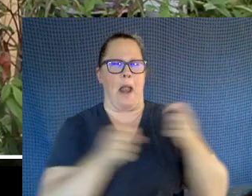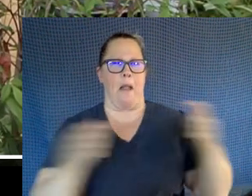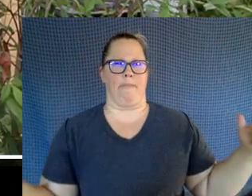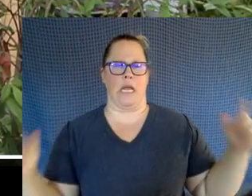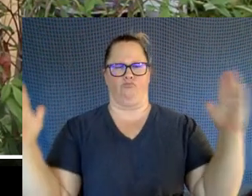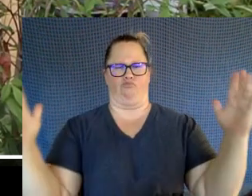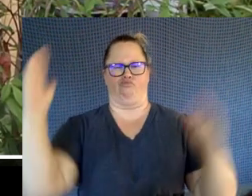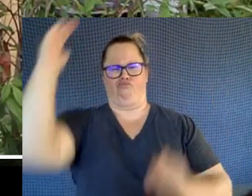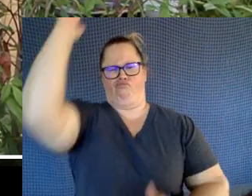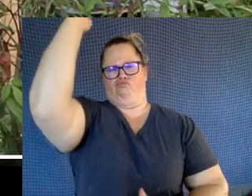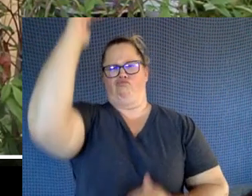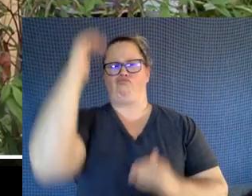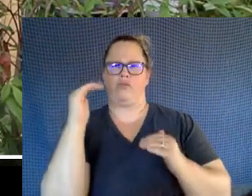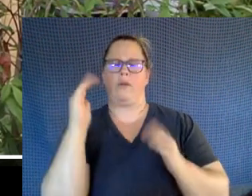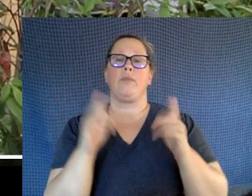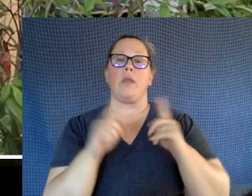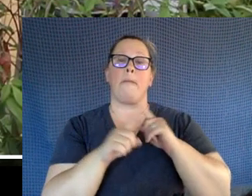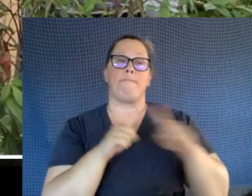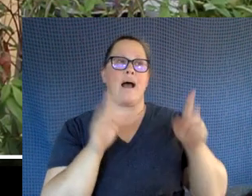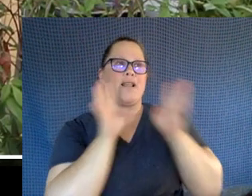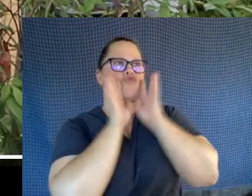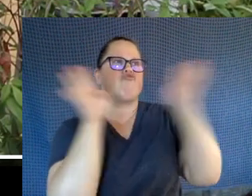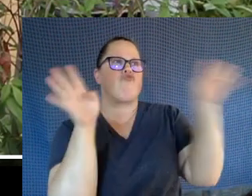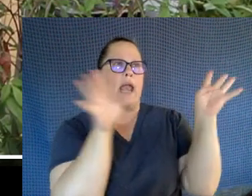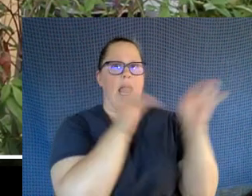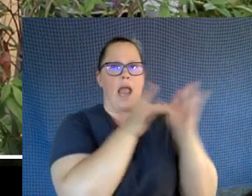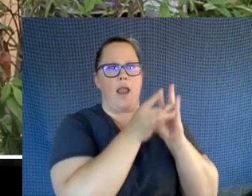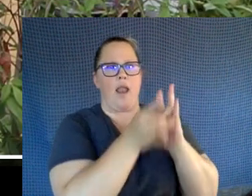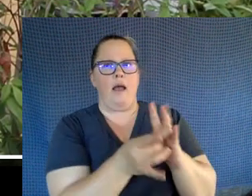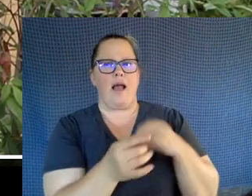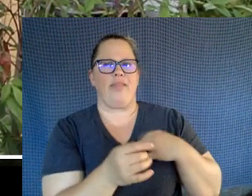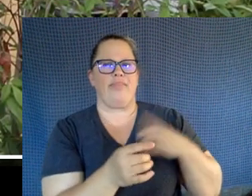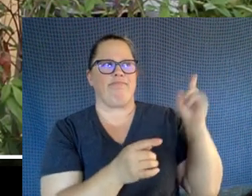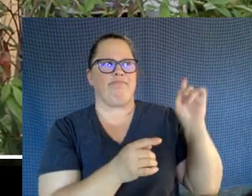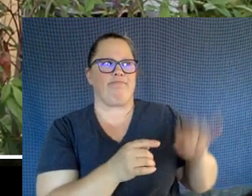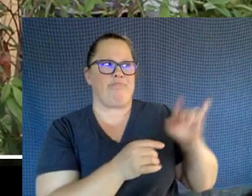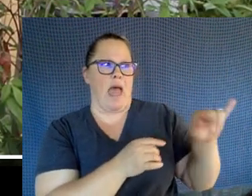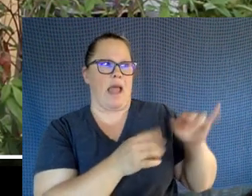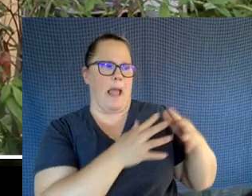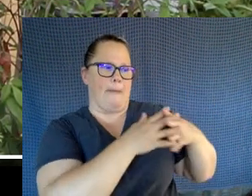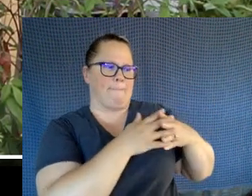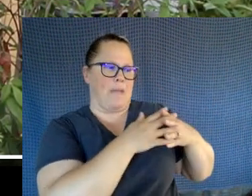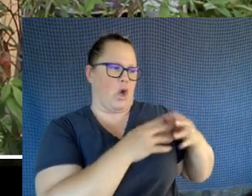created it as an inspiration as inspired by American Gothic but he views it as a